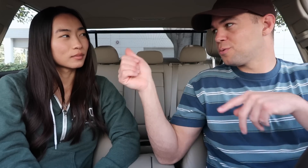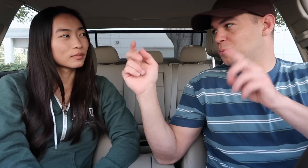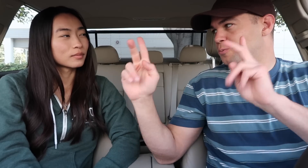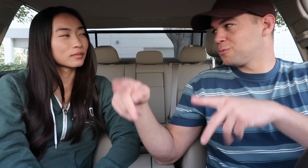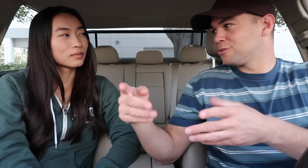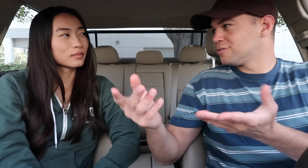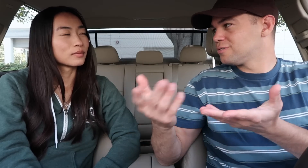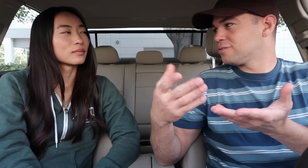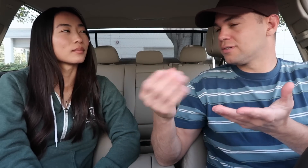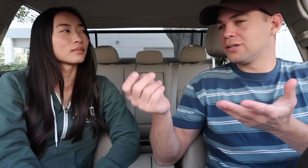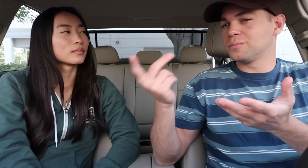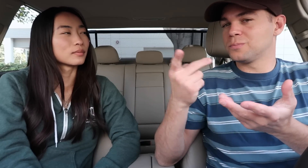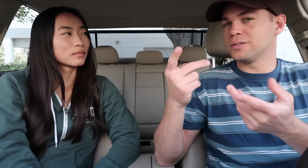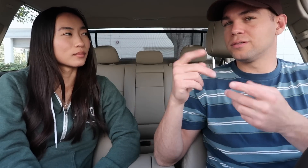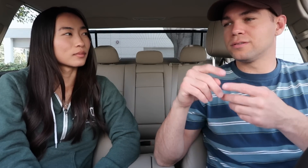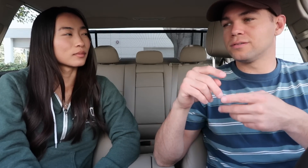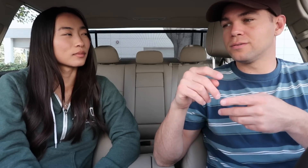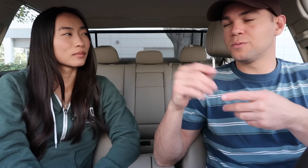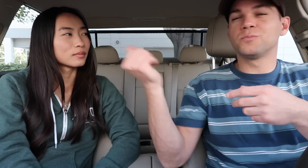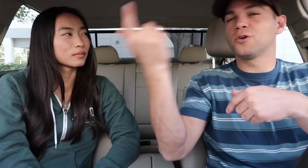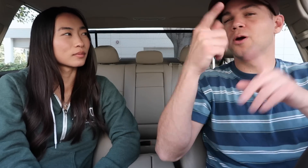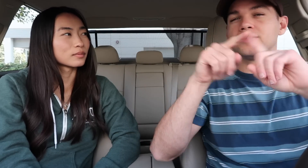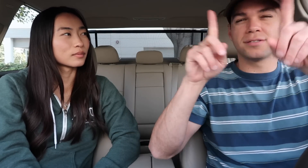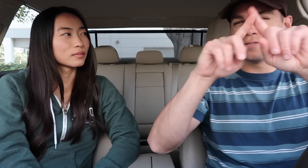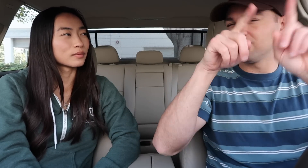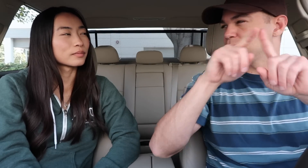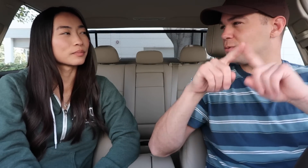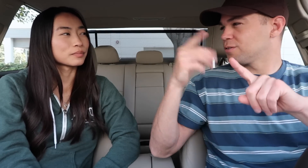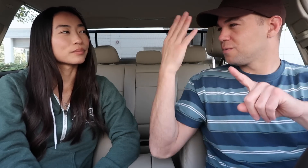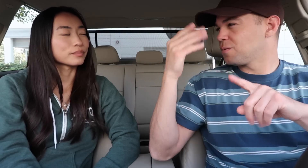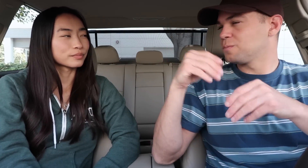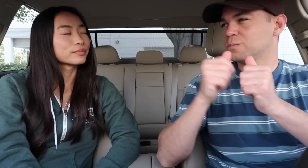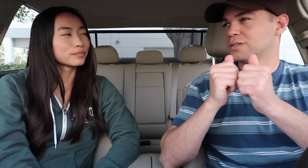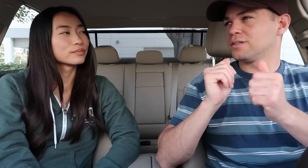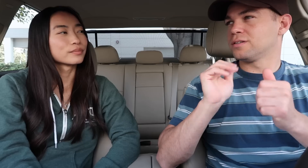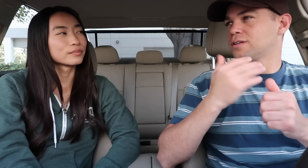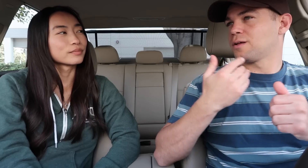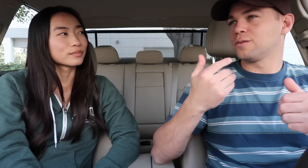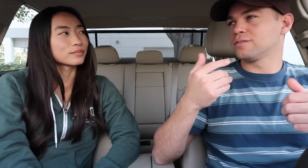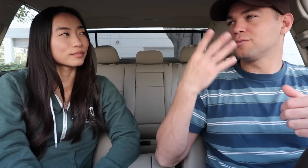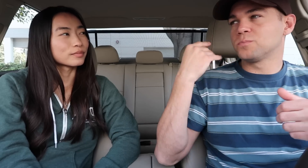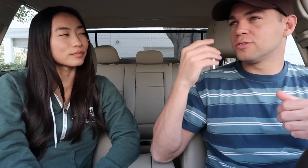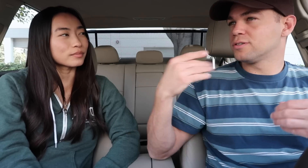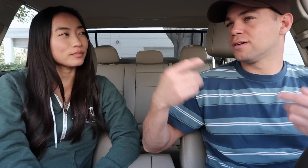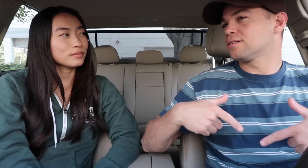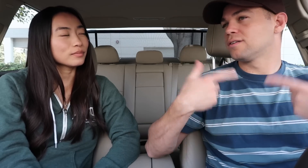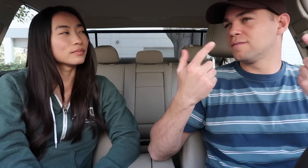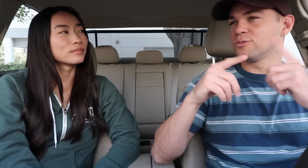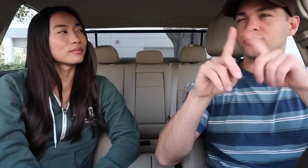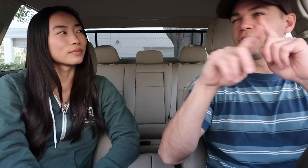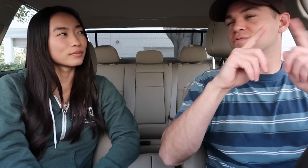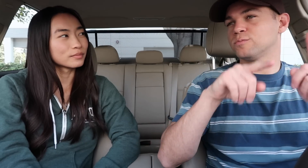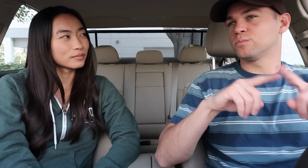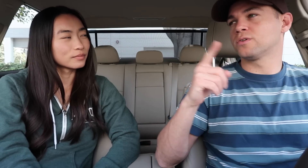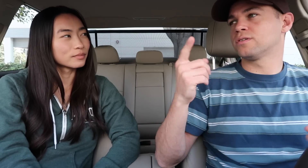she's her own person and we're all different you know with our experiences and lives are all different